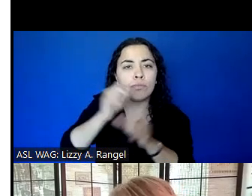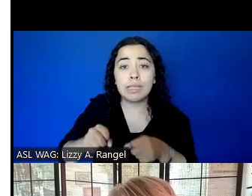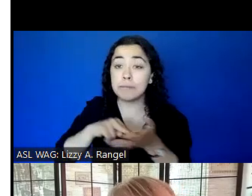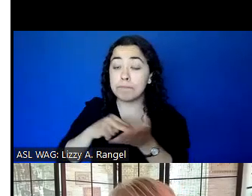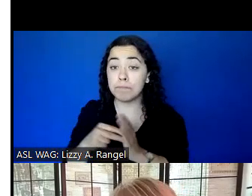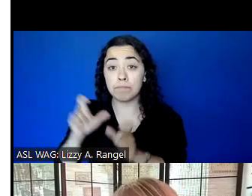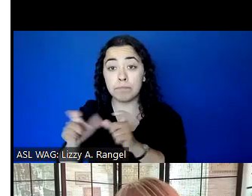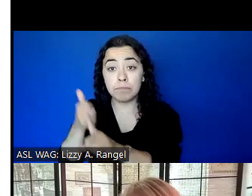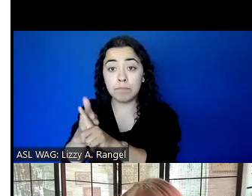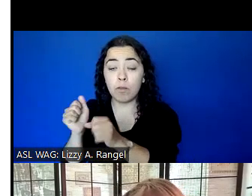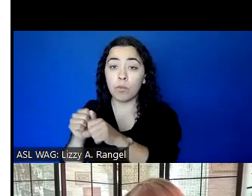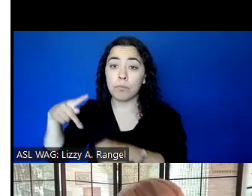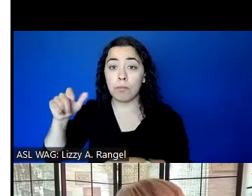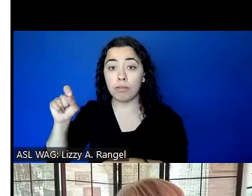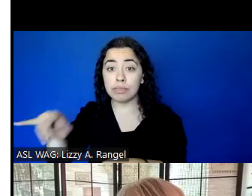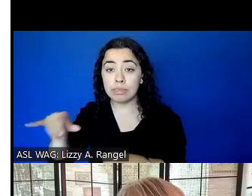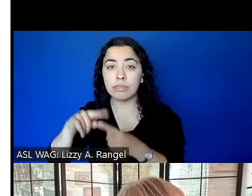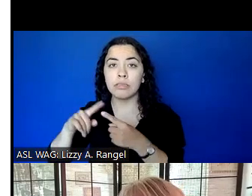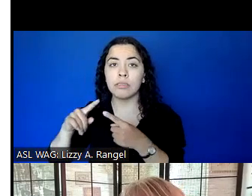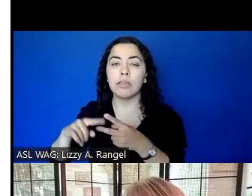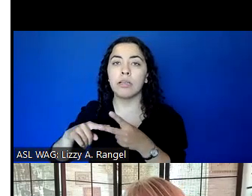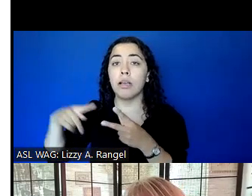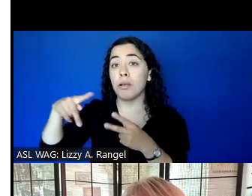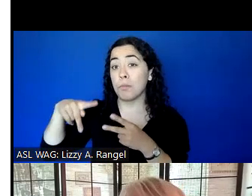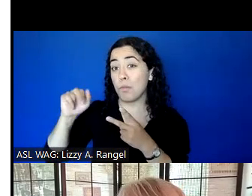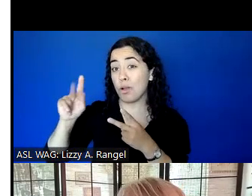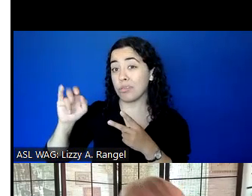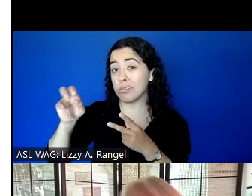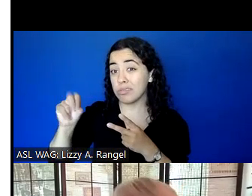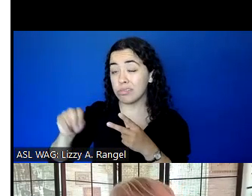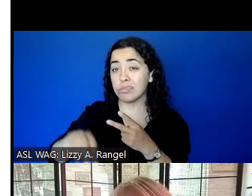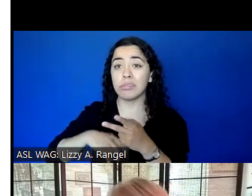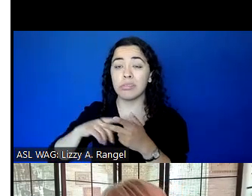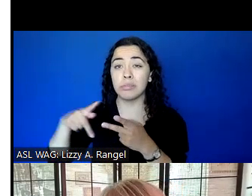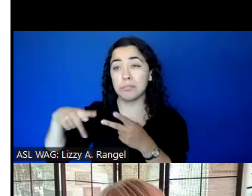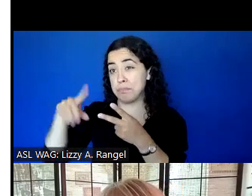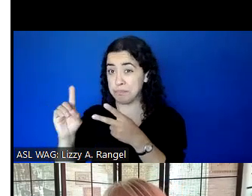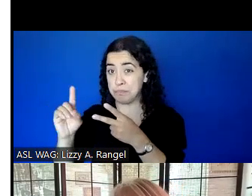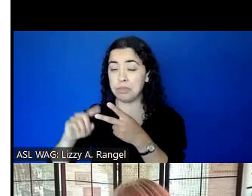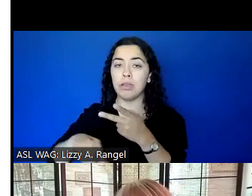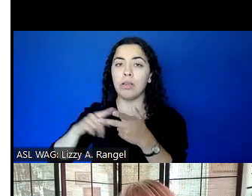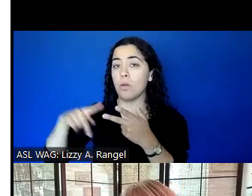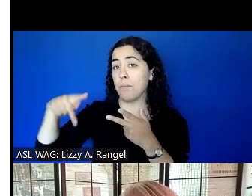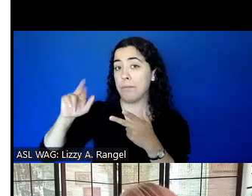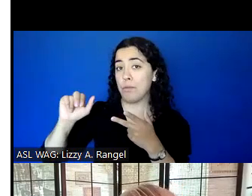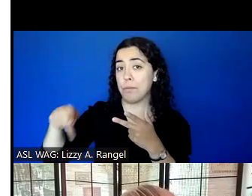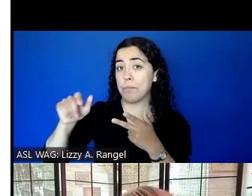working and there's a glare. This is a beautiful picture of someone's eye with a rainbow running